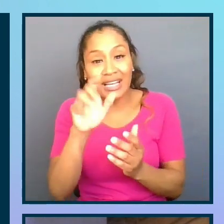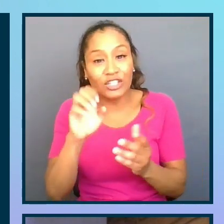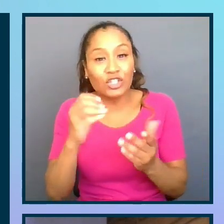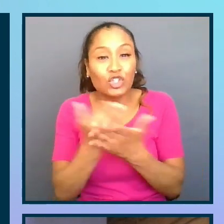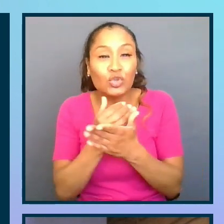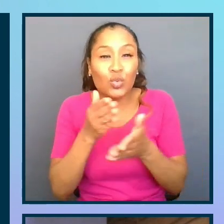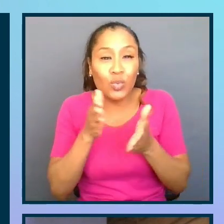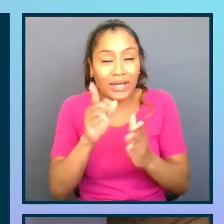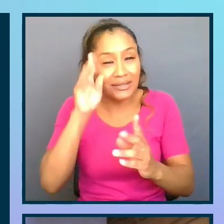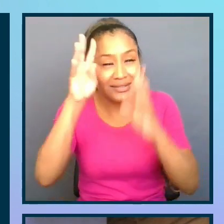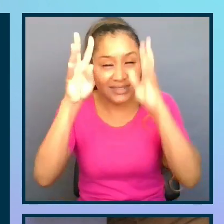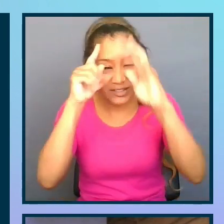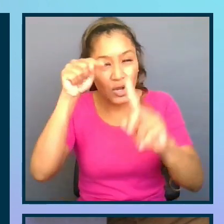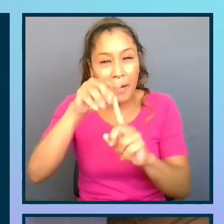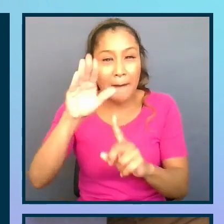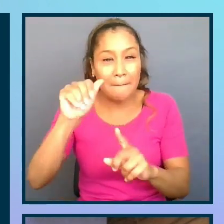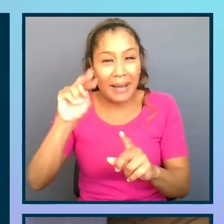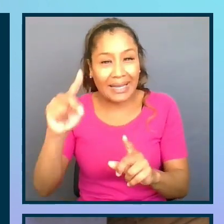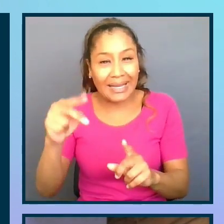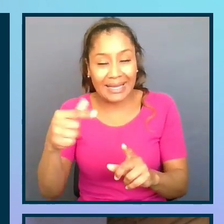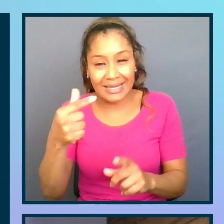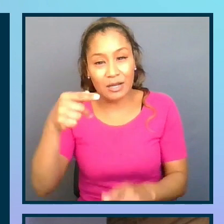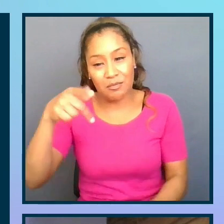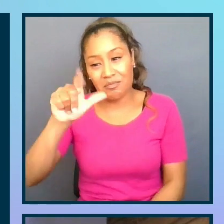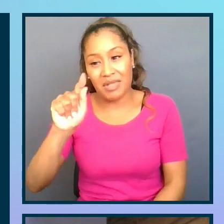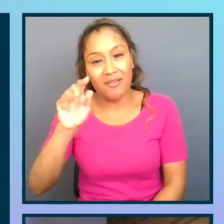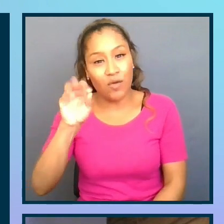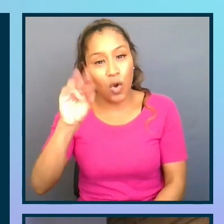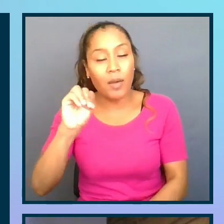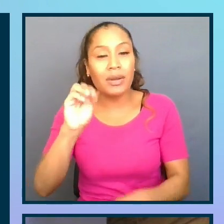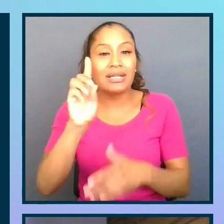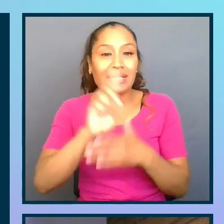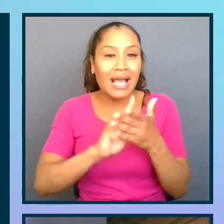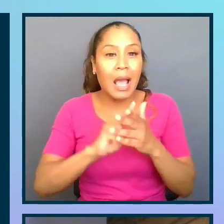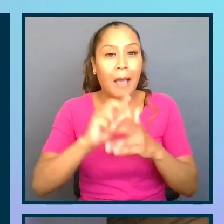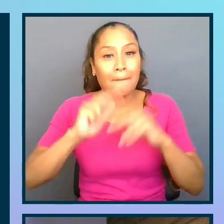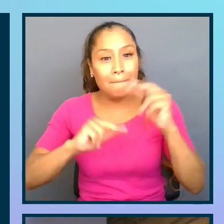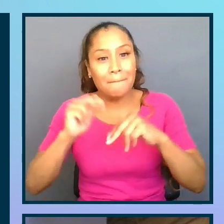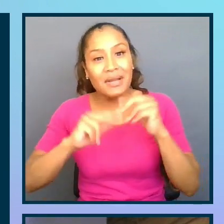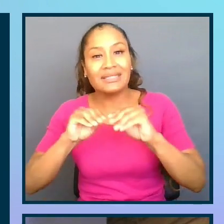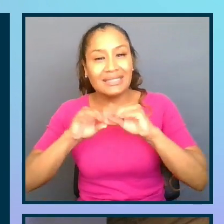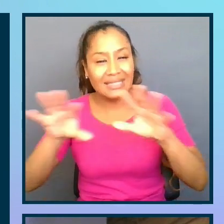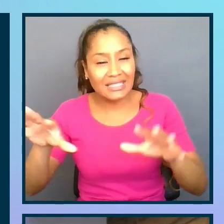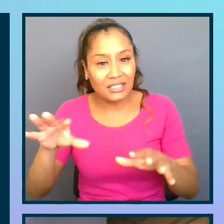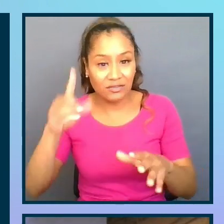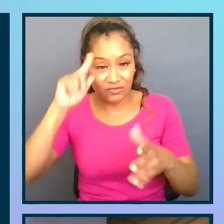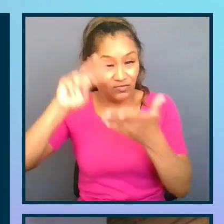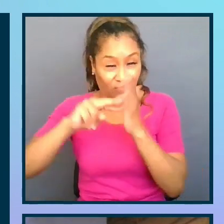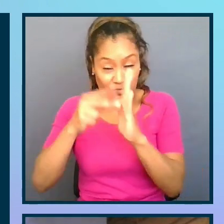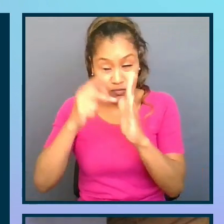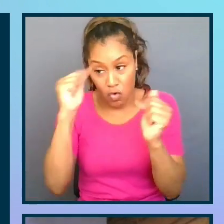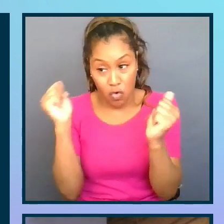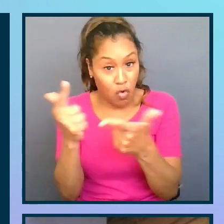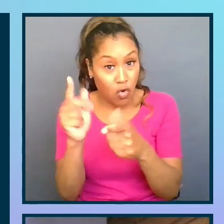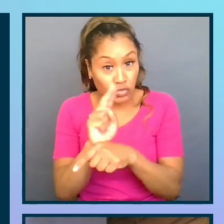So that's design build and tests. So to deliver value for all our users, we need to ensure that accessibility is included